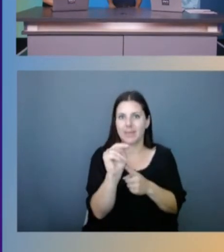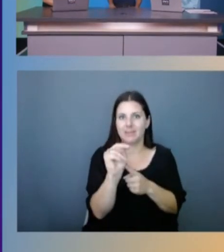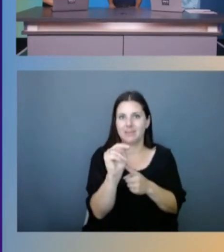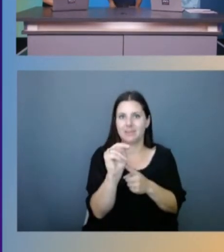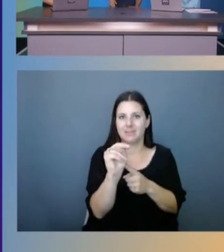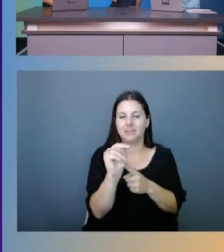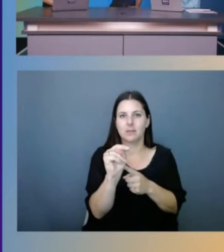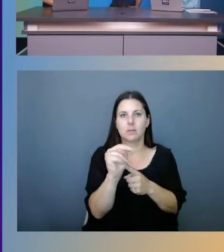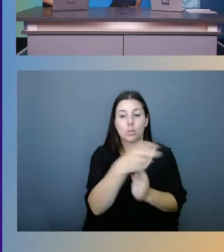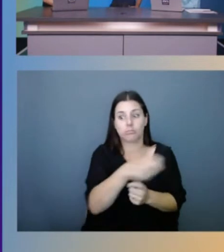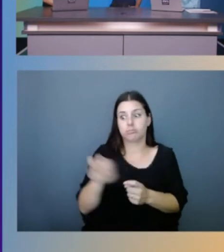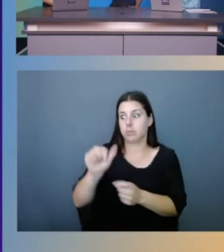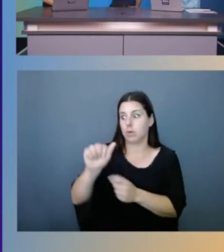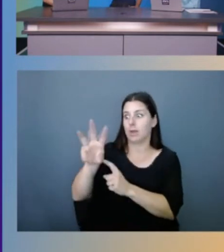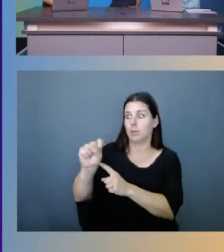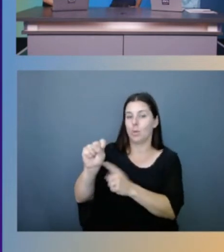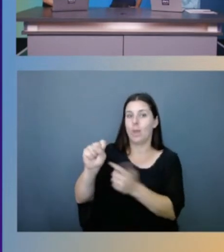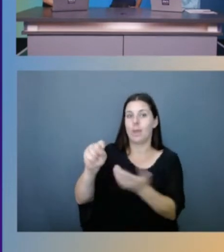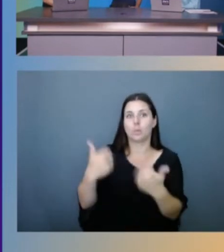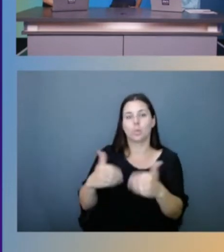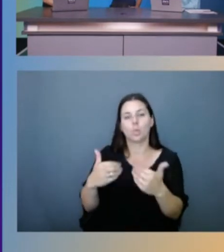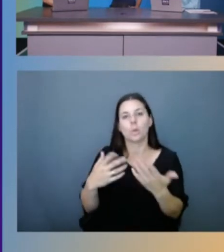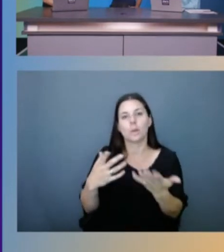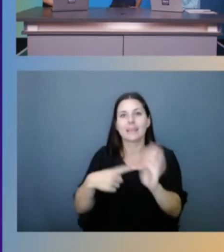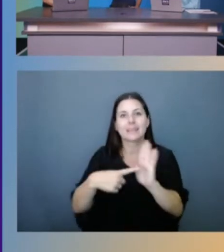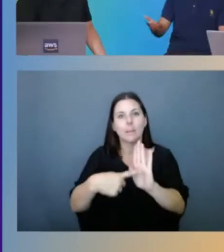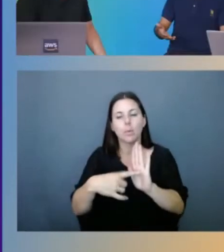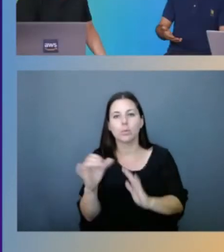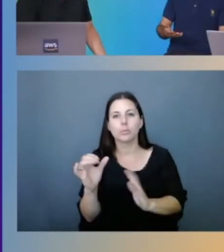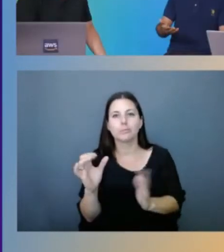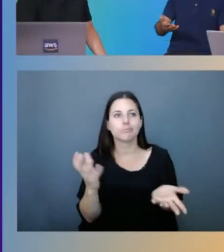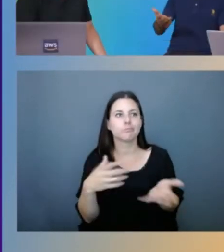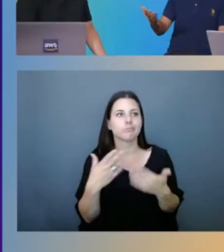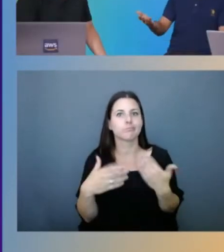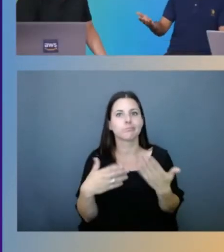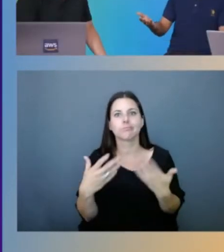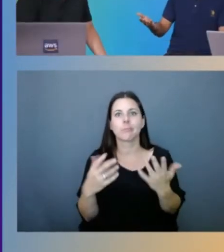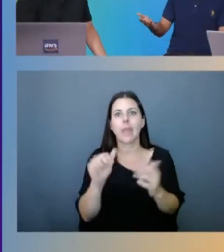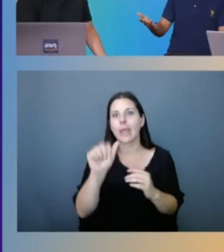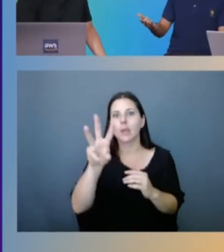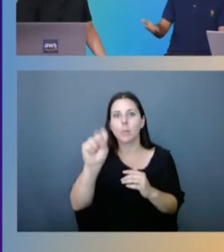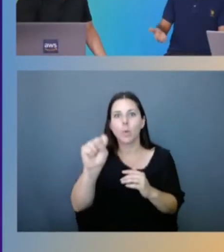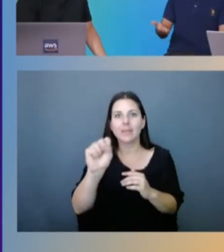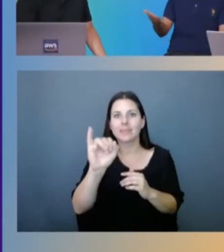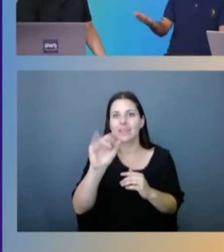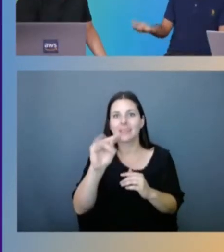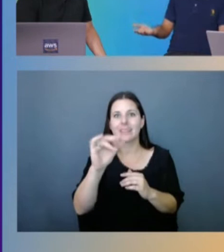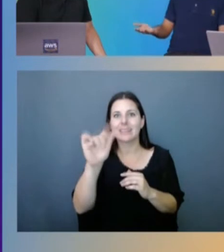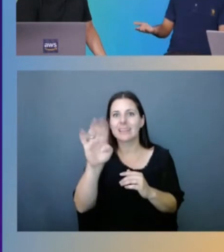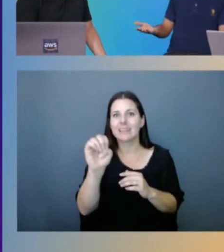So, some of the examples are, for example, using AWS Instant Scheduler to shut down your instances